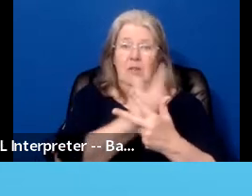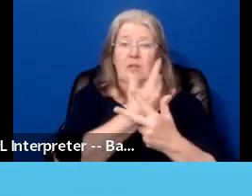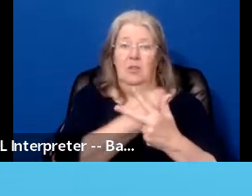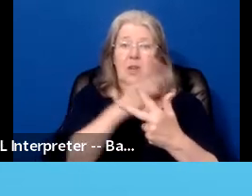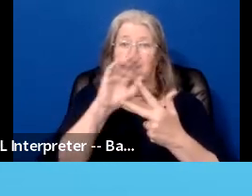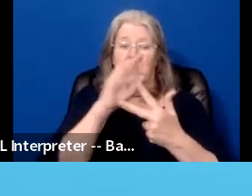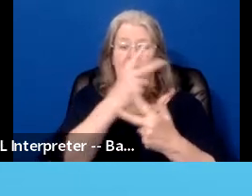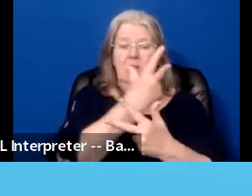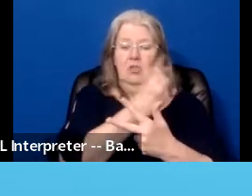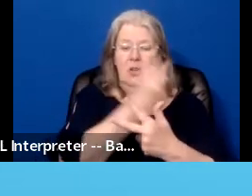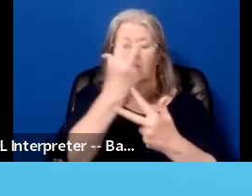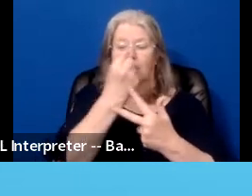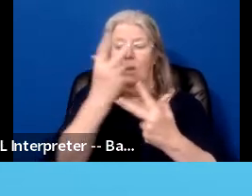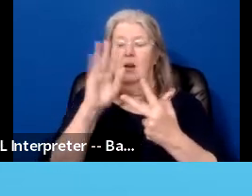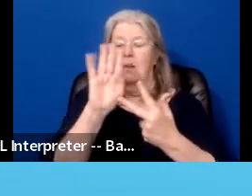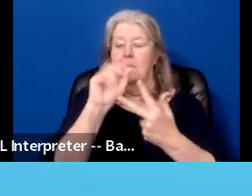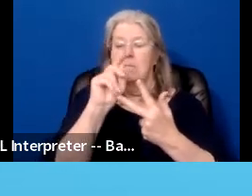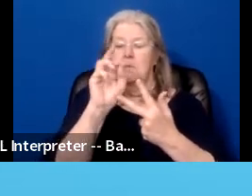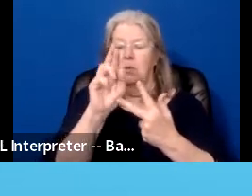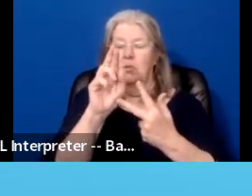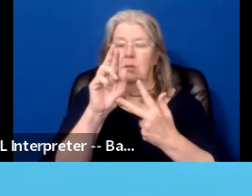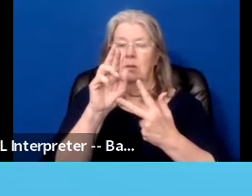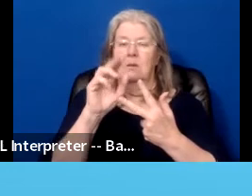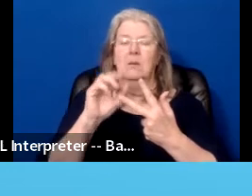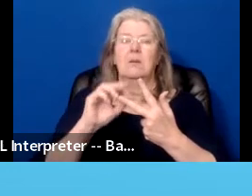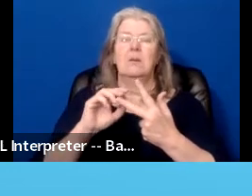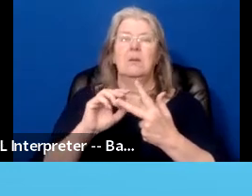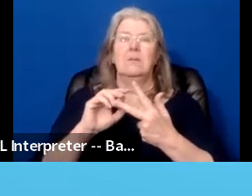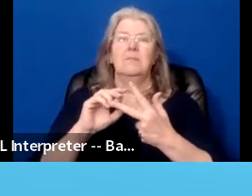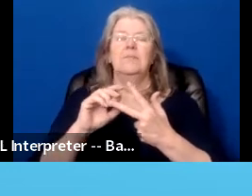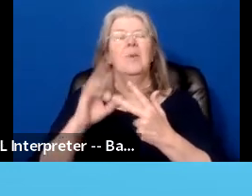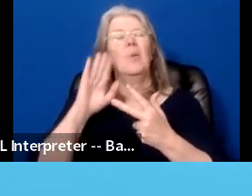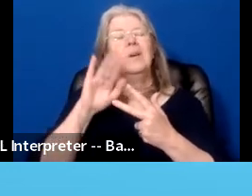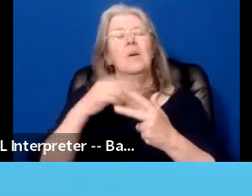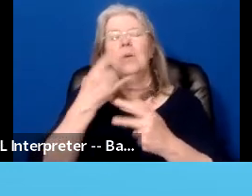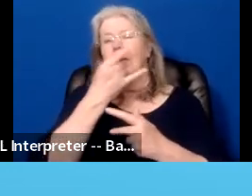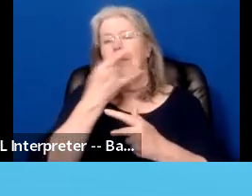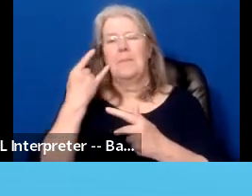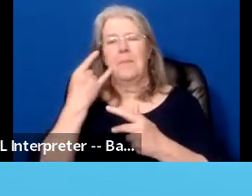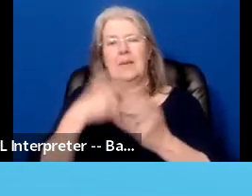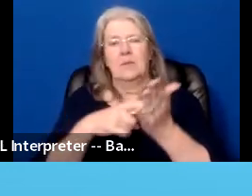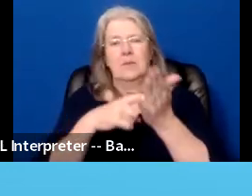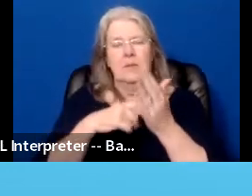We all know that mask mandates are currently changing. Transportation mask mandates are